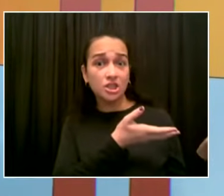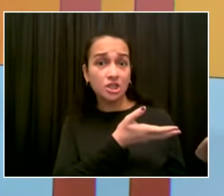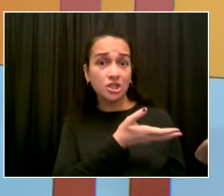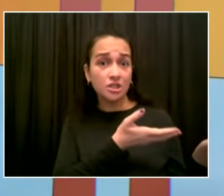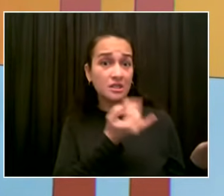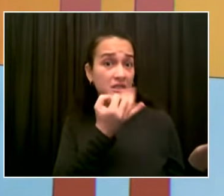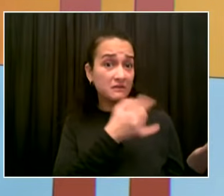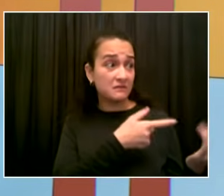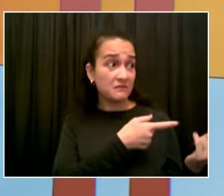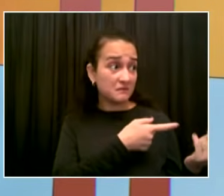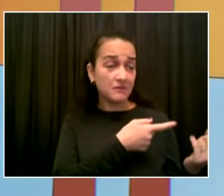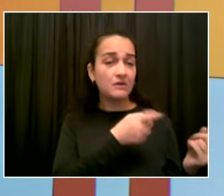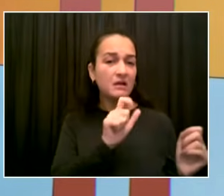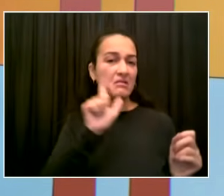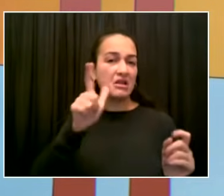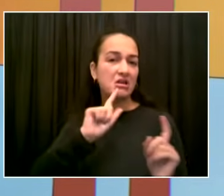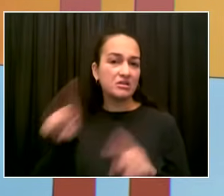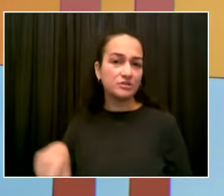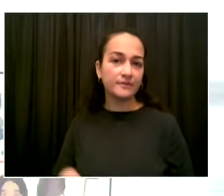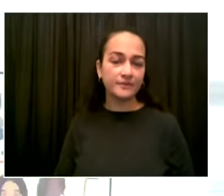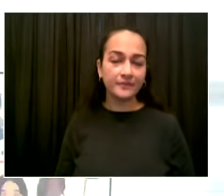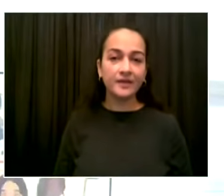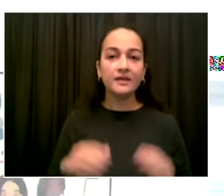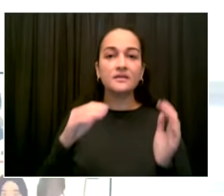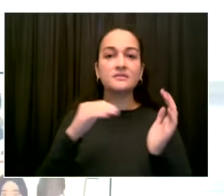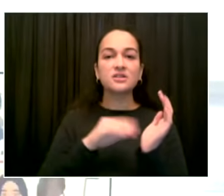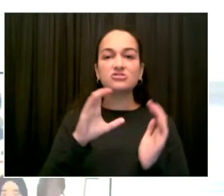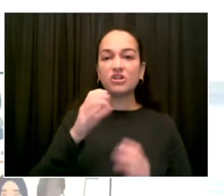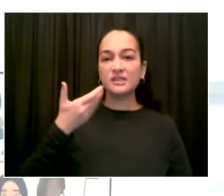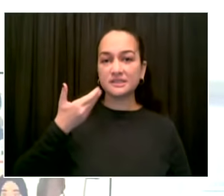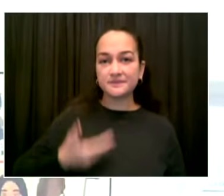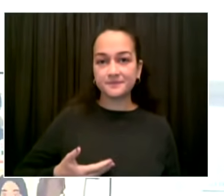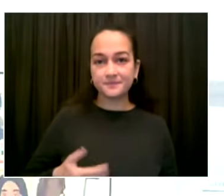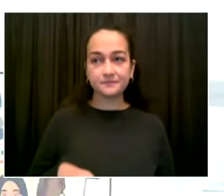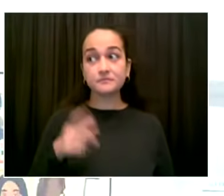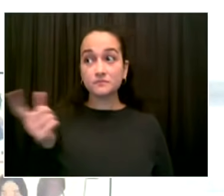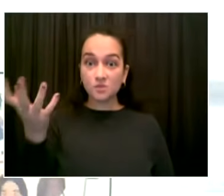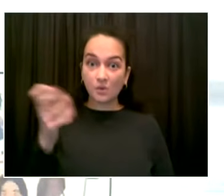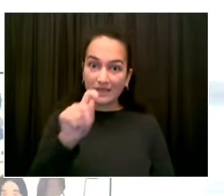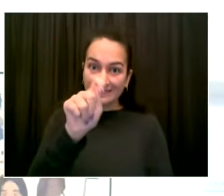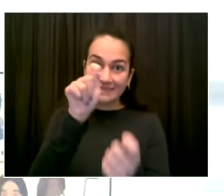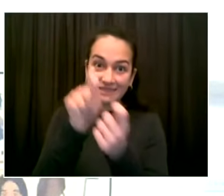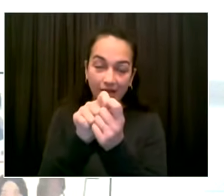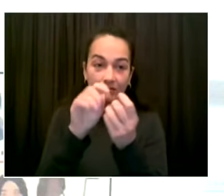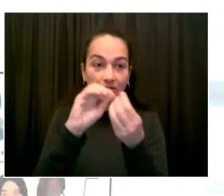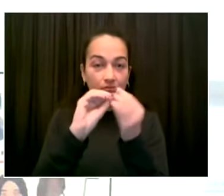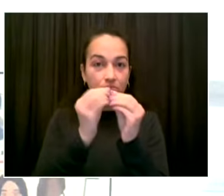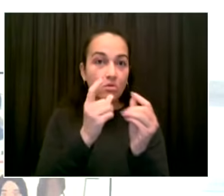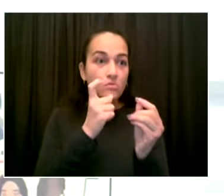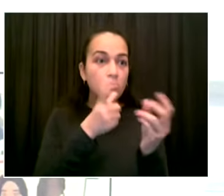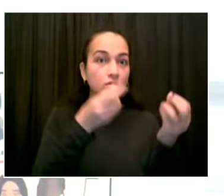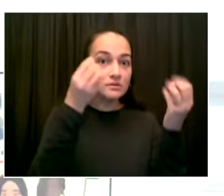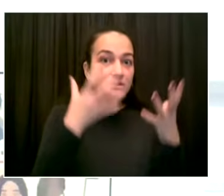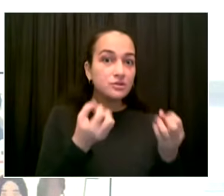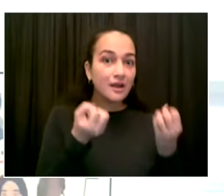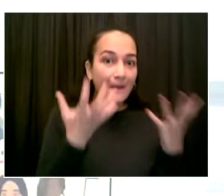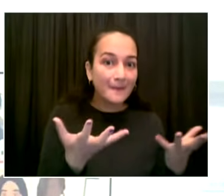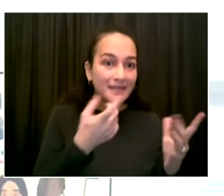SOMETHING ELSE? OTHERWISE WE'LL GET IT TO HENRY LATER ON . I DON'T HAVE THE PRECISE NUMBER ON HAND, BUT THE DEPARTMENT OF EDUCATION IS